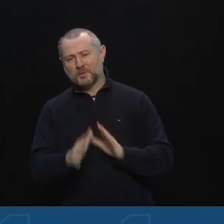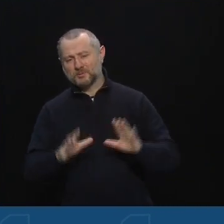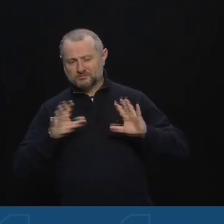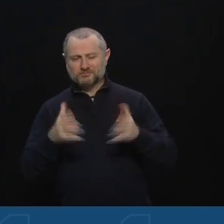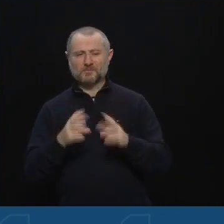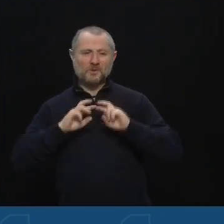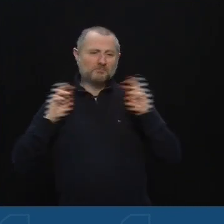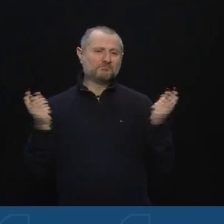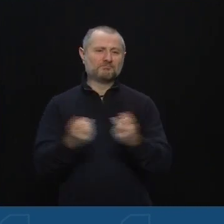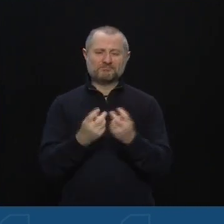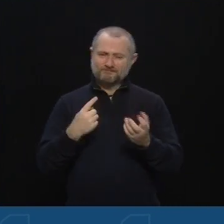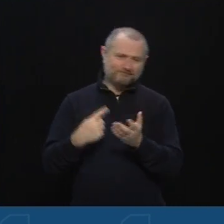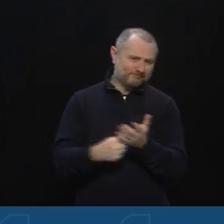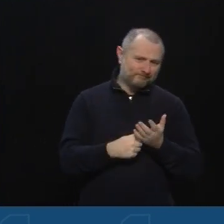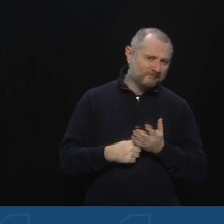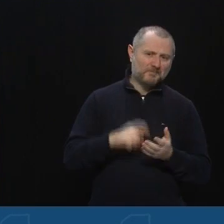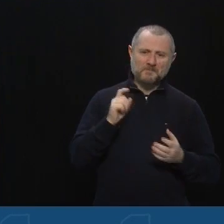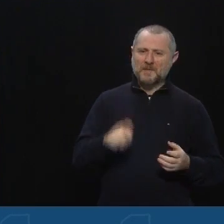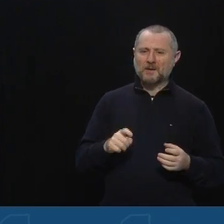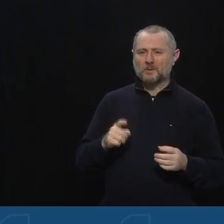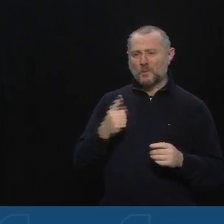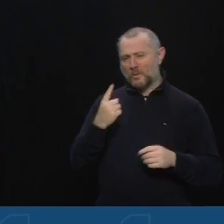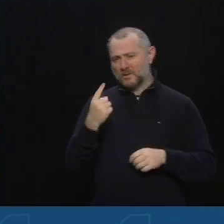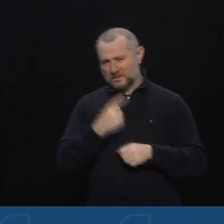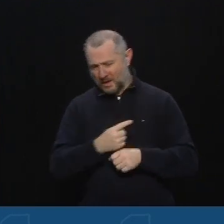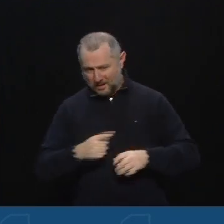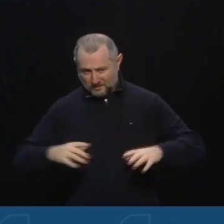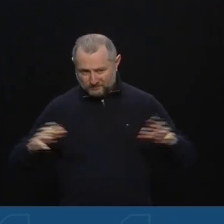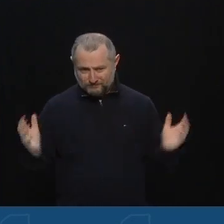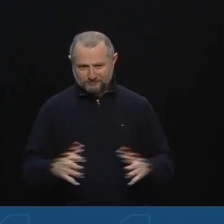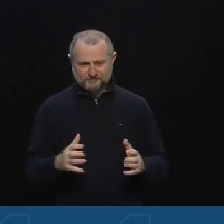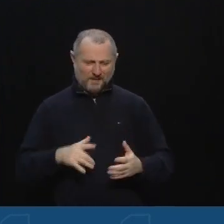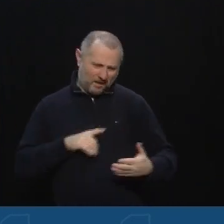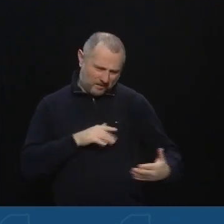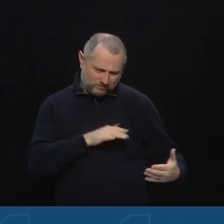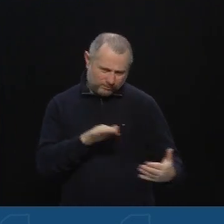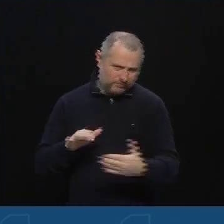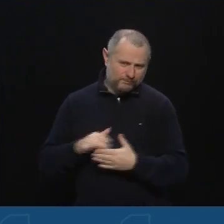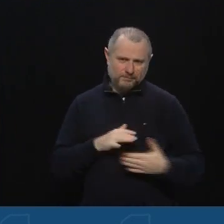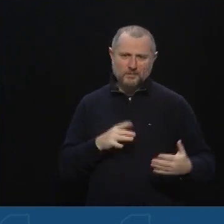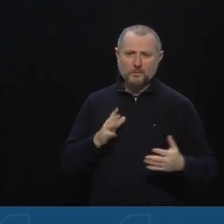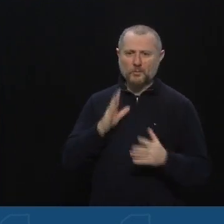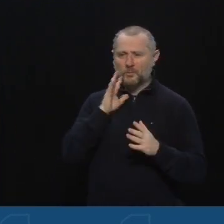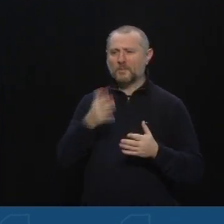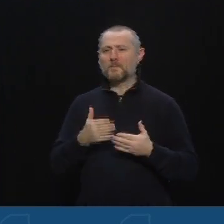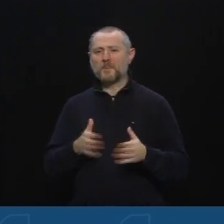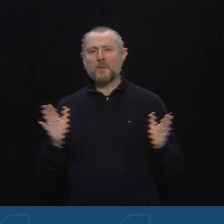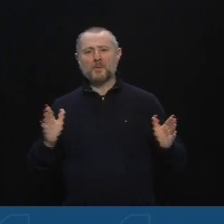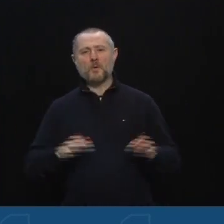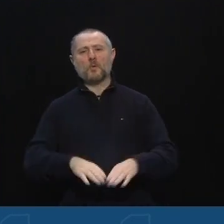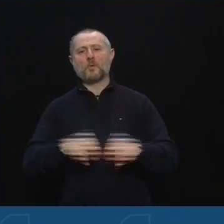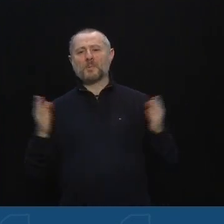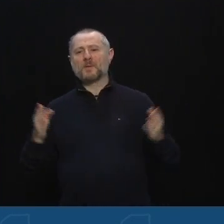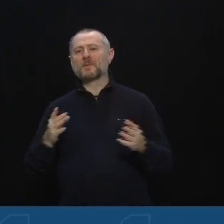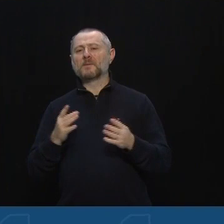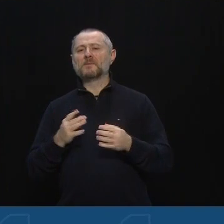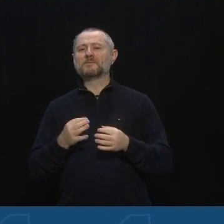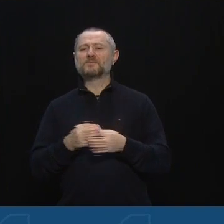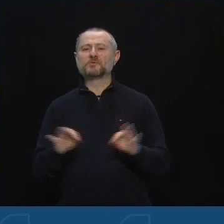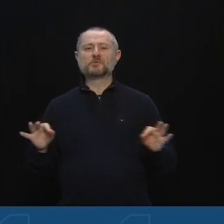COMMISSIONER OF HEALTH DR. BASS TOET CONVENE A PANEL OF EXPERTS TO ASSESS THIS, SPEND THE DAY THANK YOU, THE 3rd OF 8:45 TO